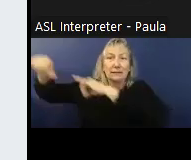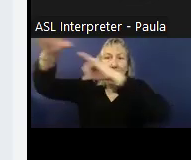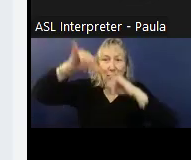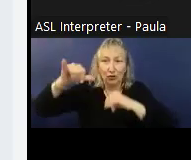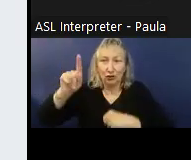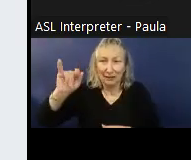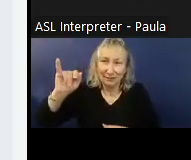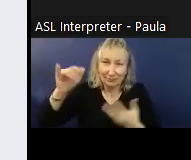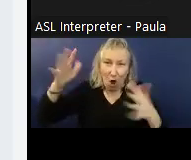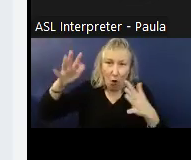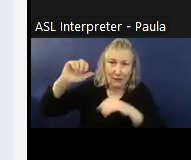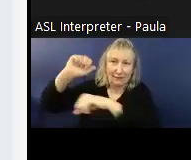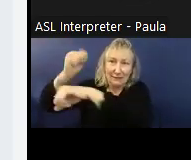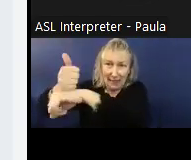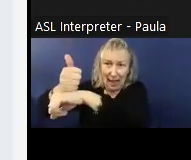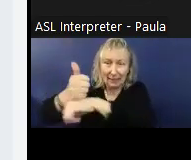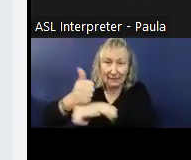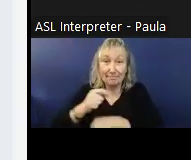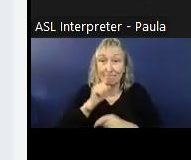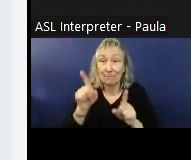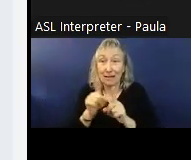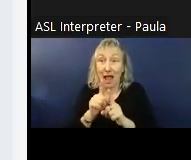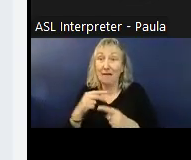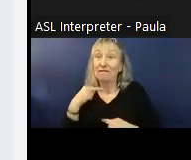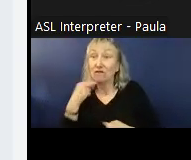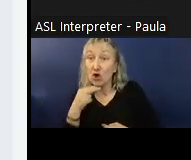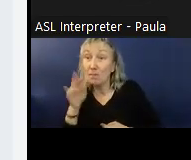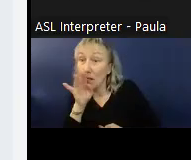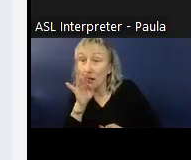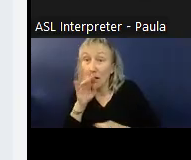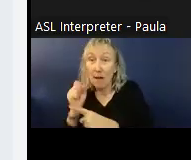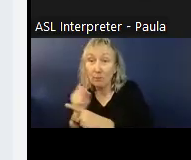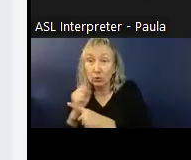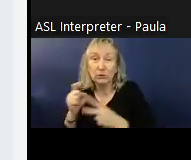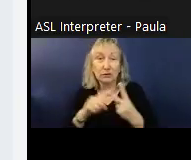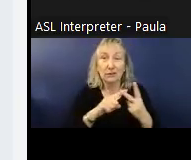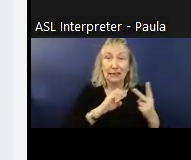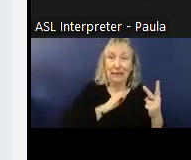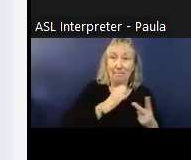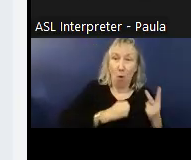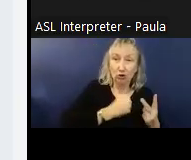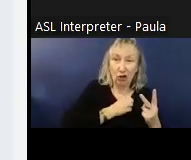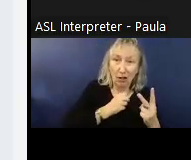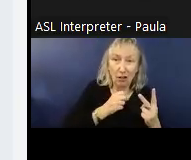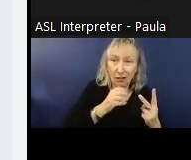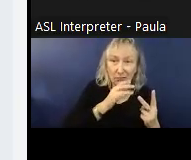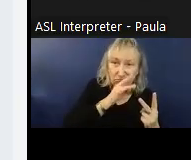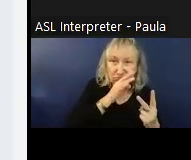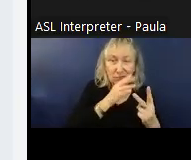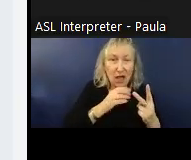The official definition of verbal and emotional abuse is D,